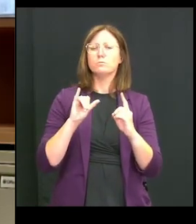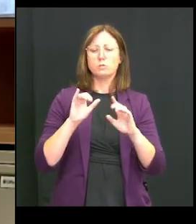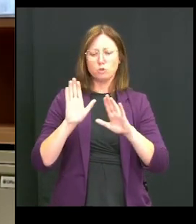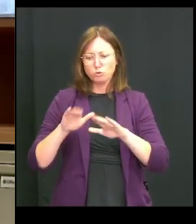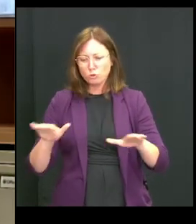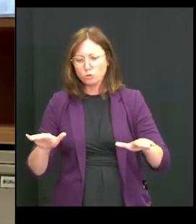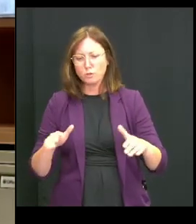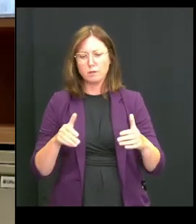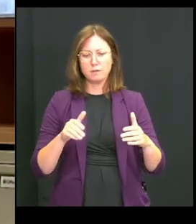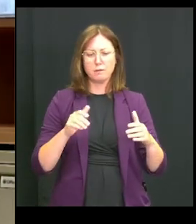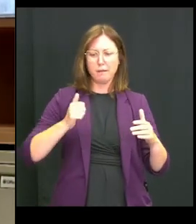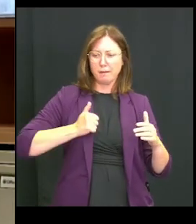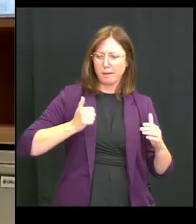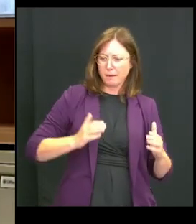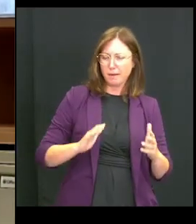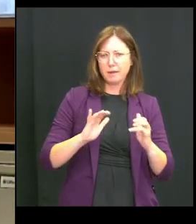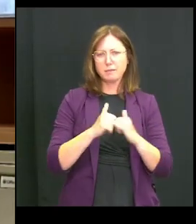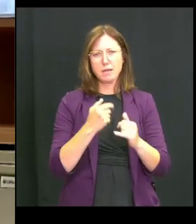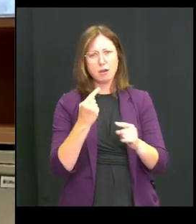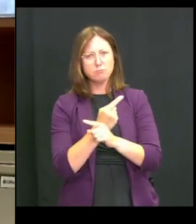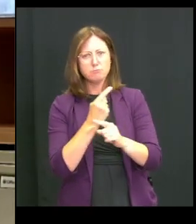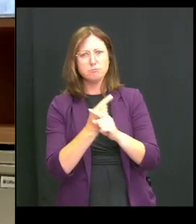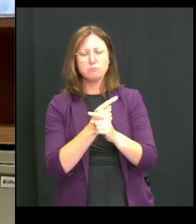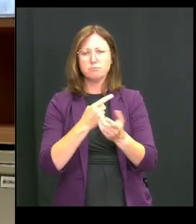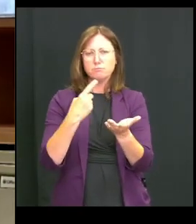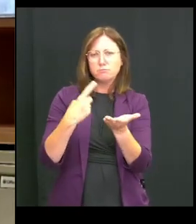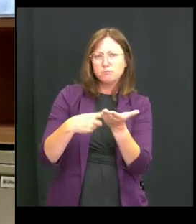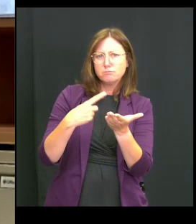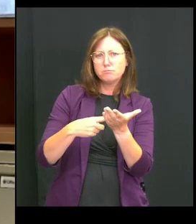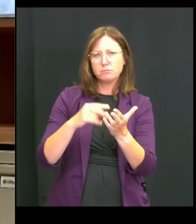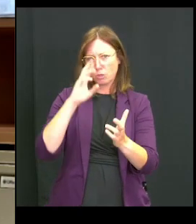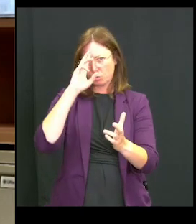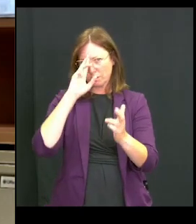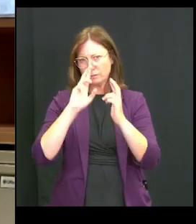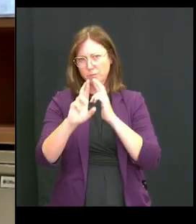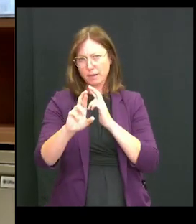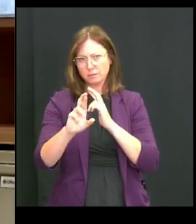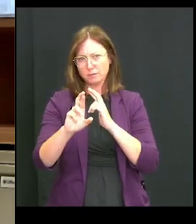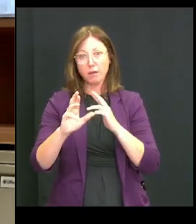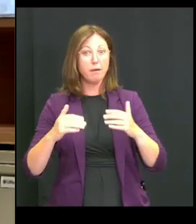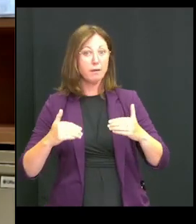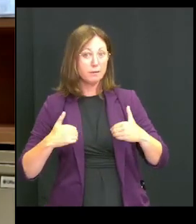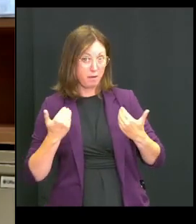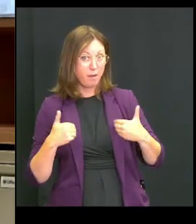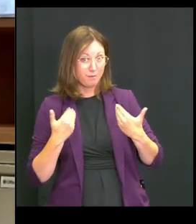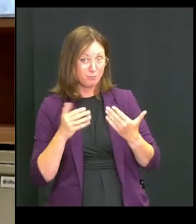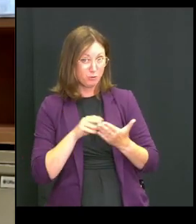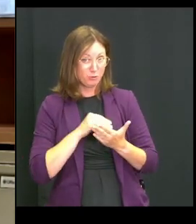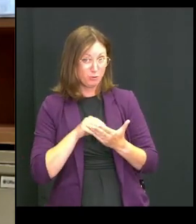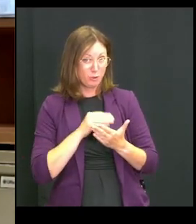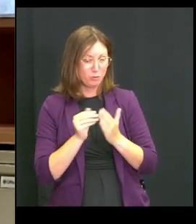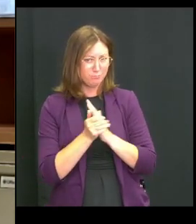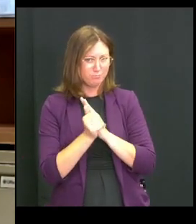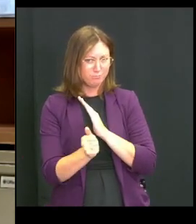about how to have those conversations with one another at an early stage that I think can be very helpful.